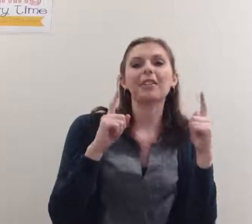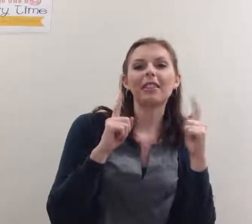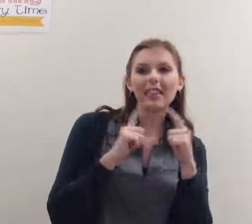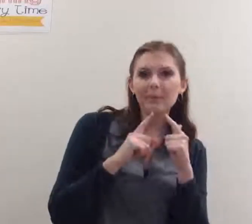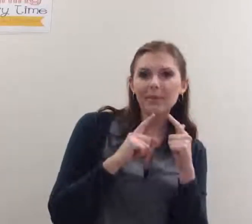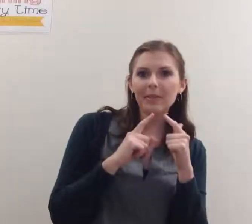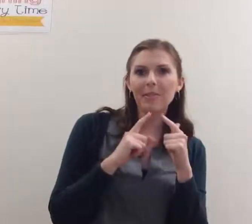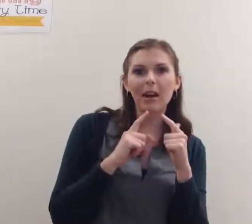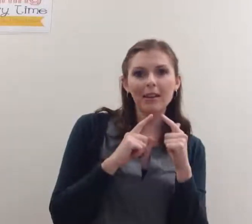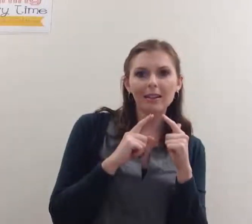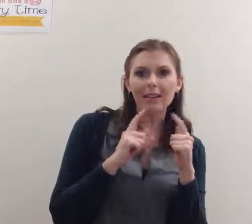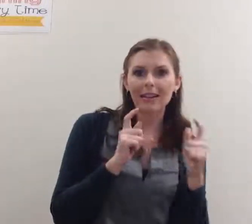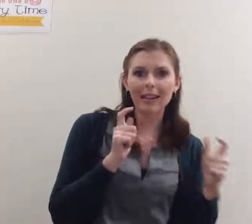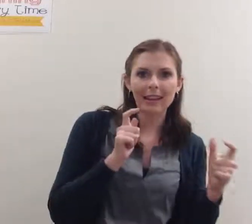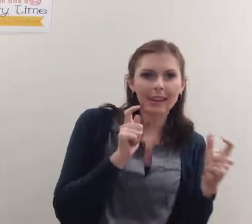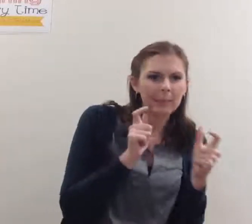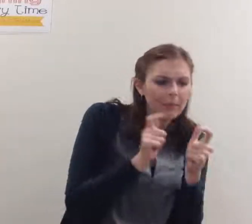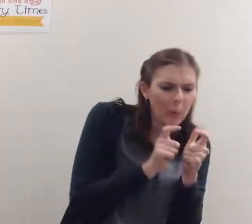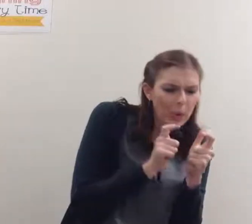the lips puckered and in.